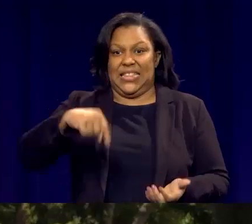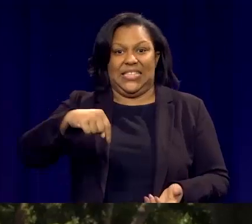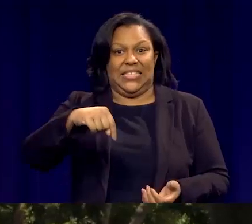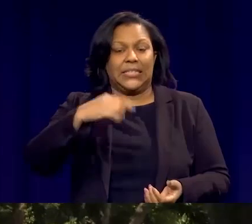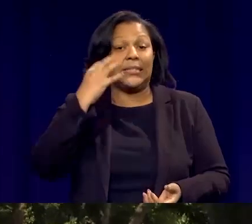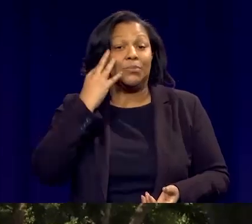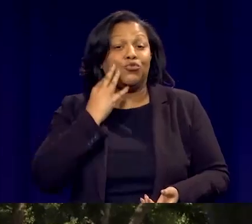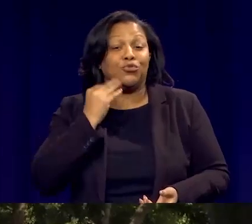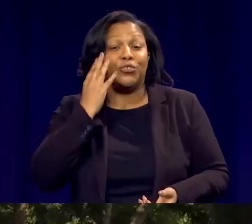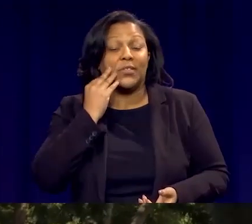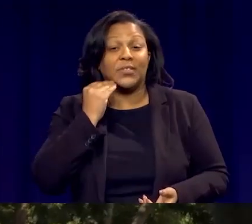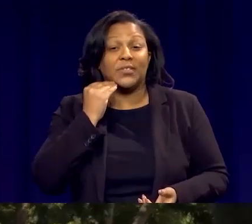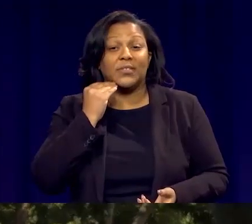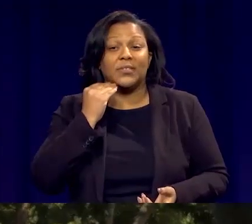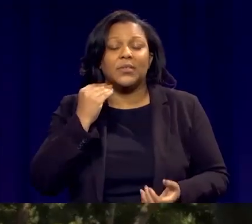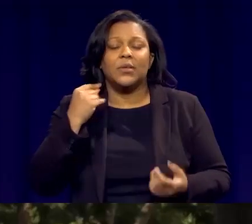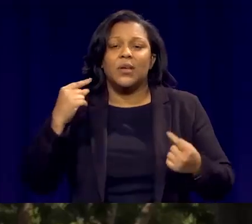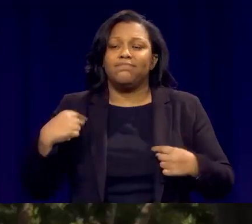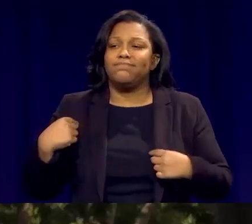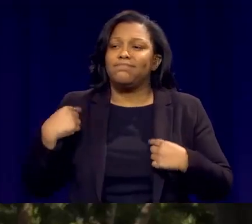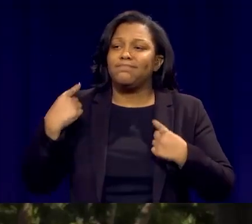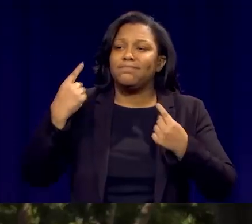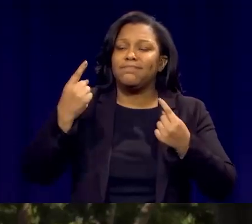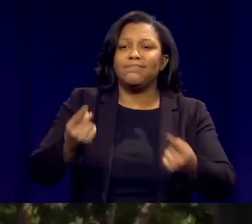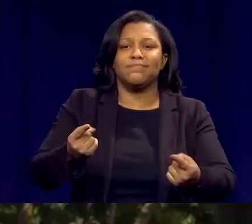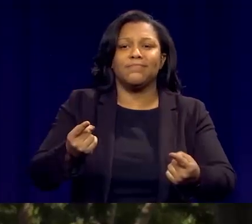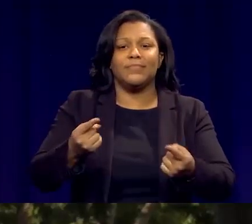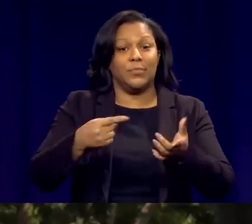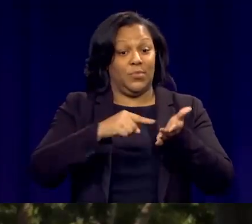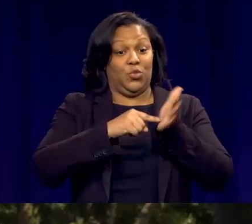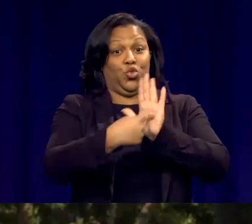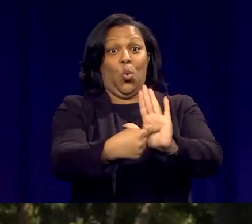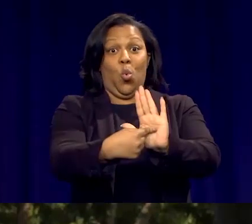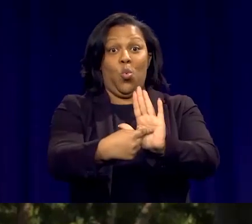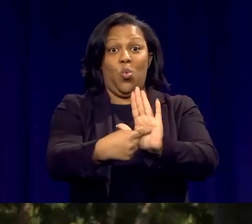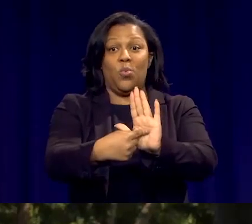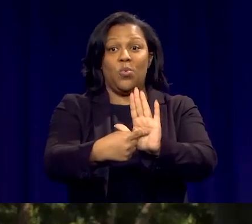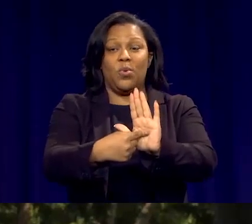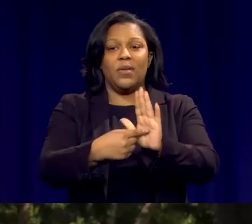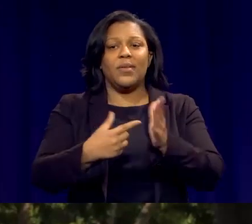I think that this whole experience has shown